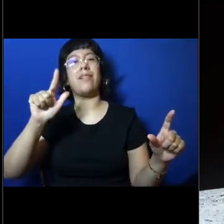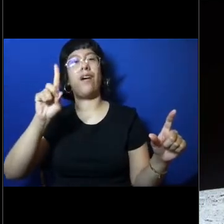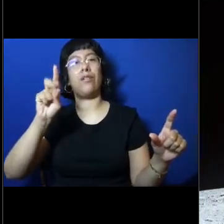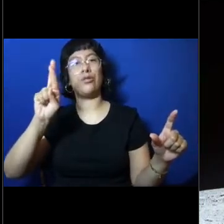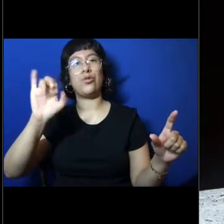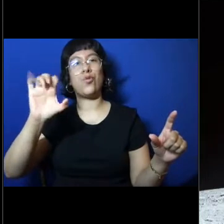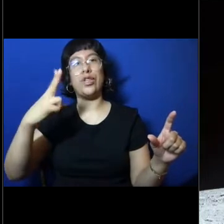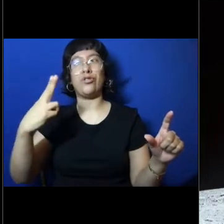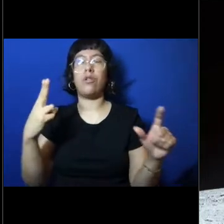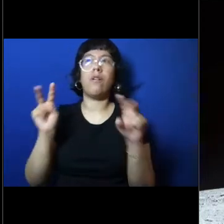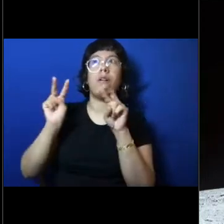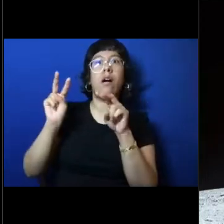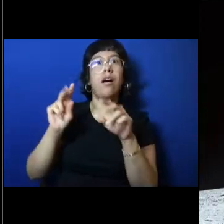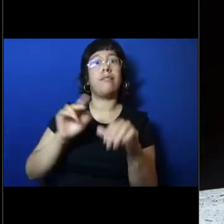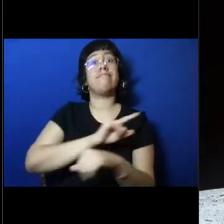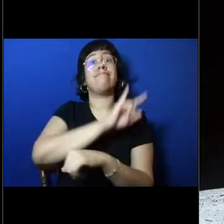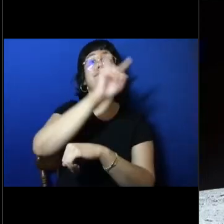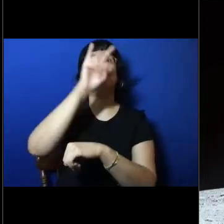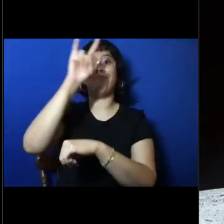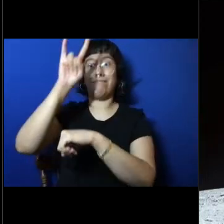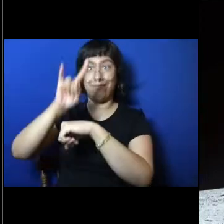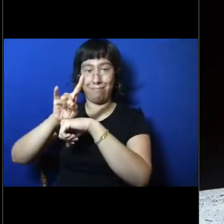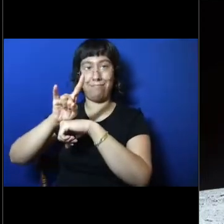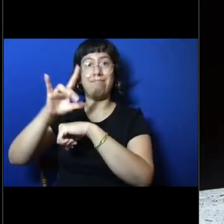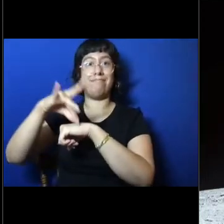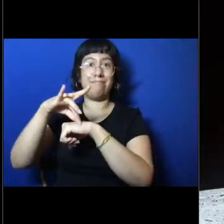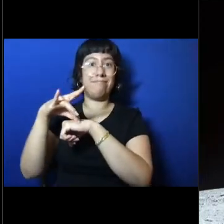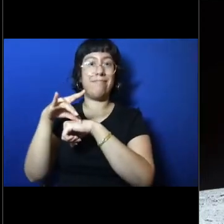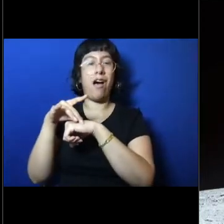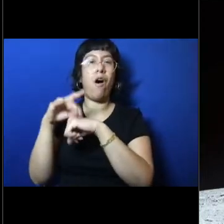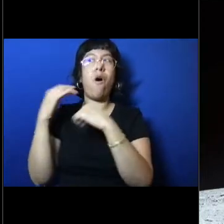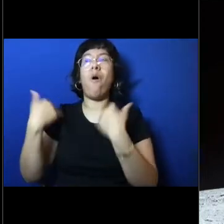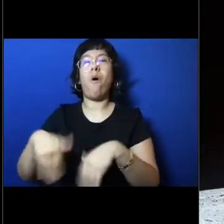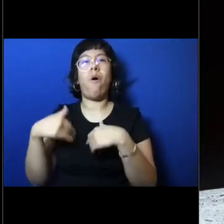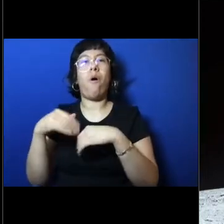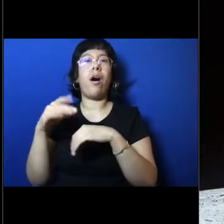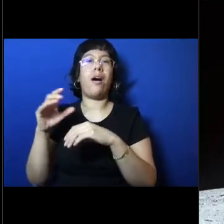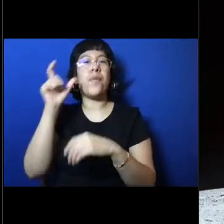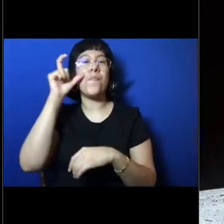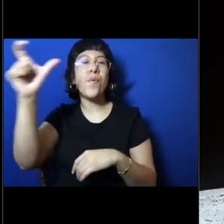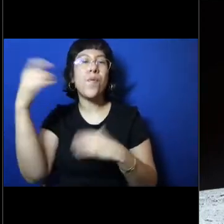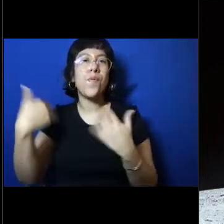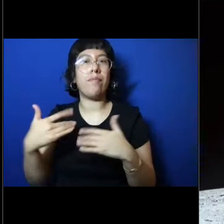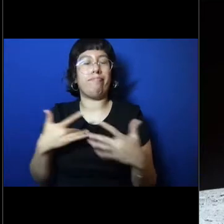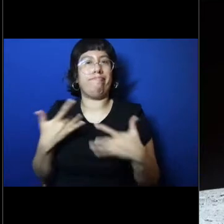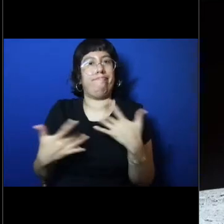but I was able to start working in that direction. As I grew up a little bit over the next couple of years